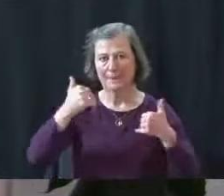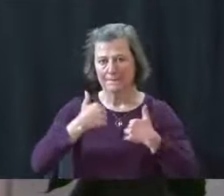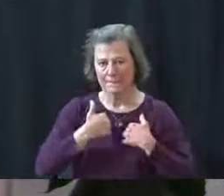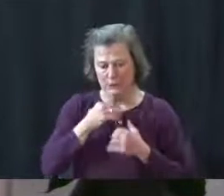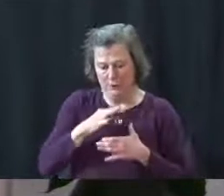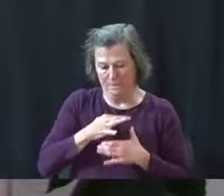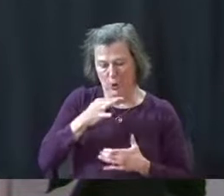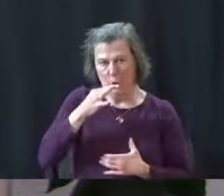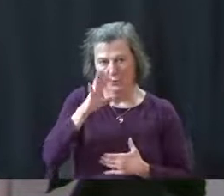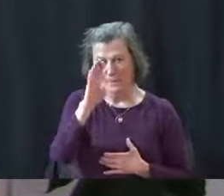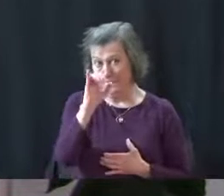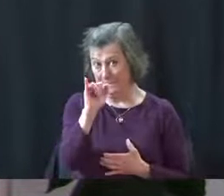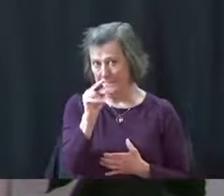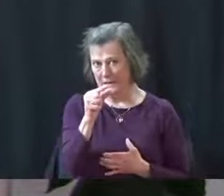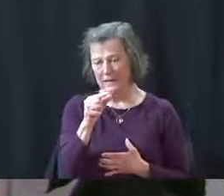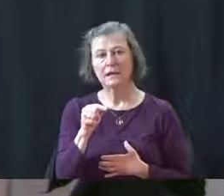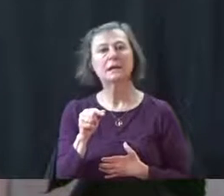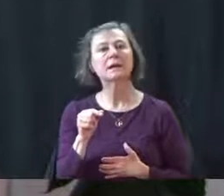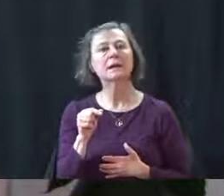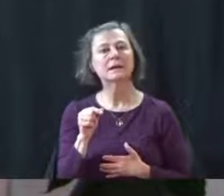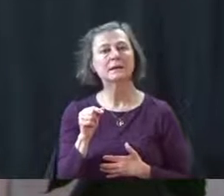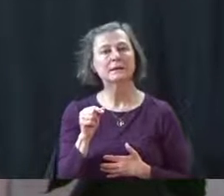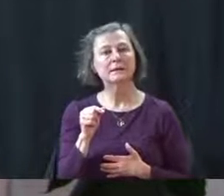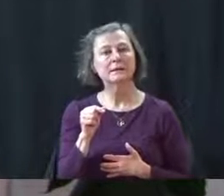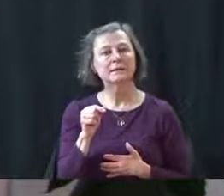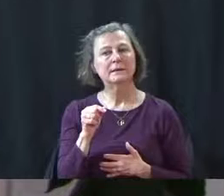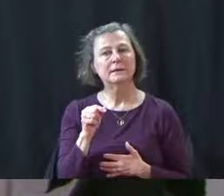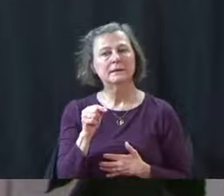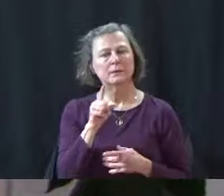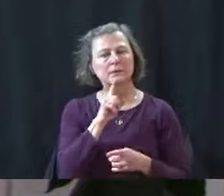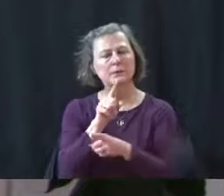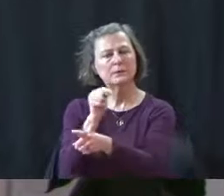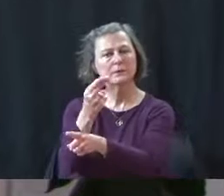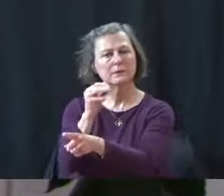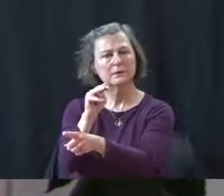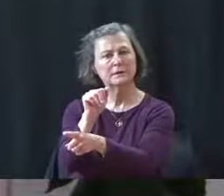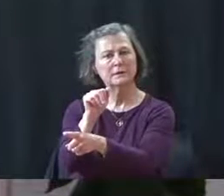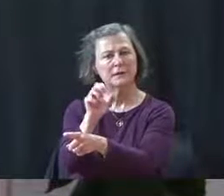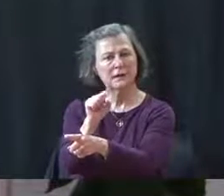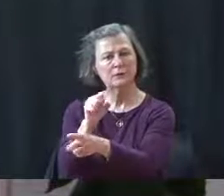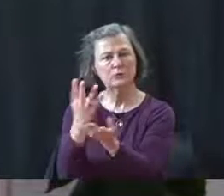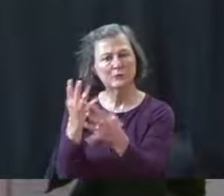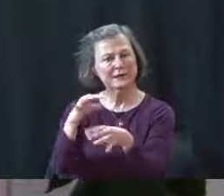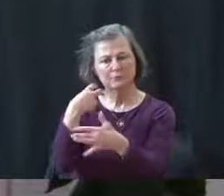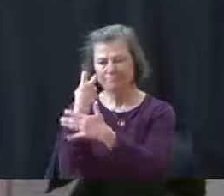In truth Merton, he was embodying. He did a lot of spiritual discipline off there